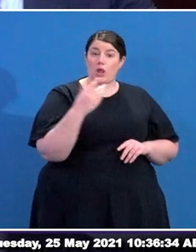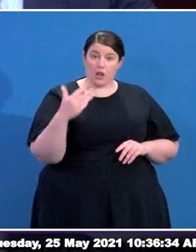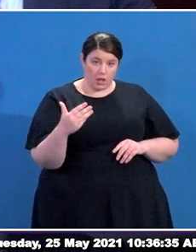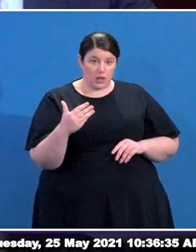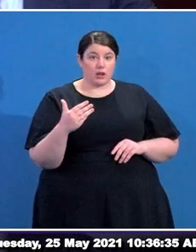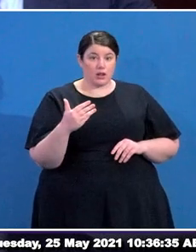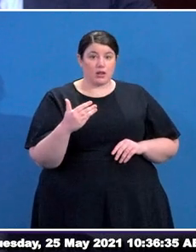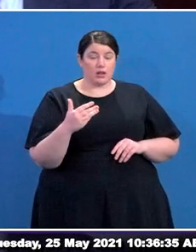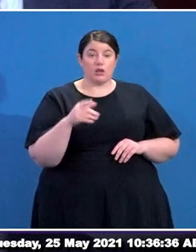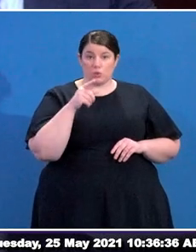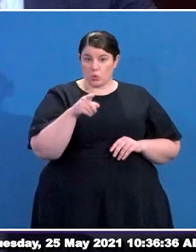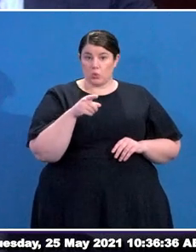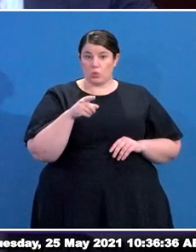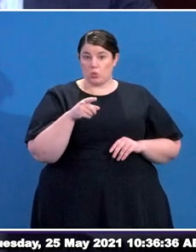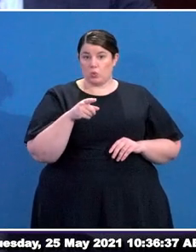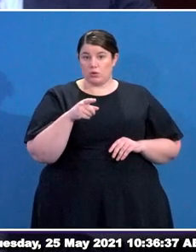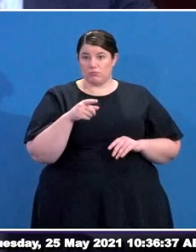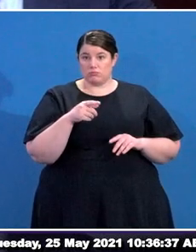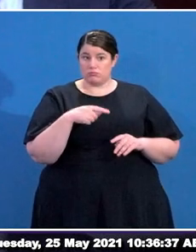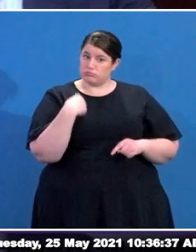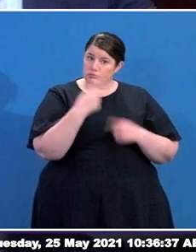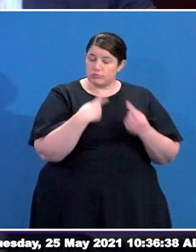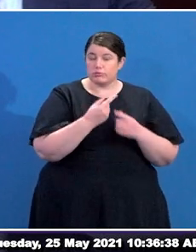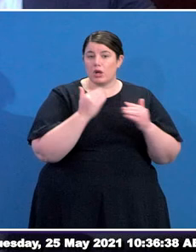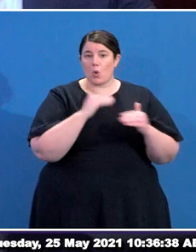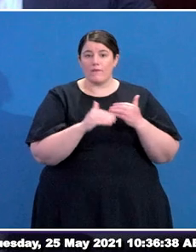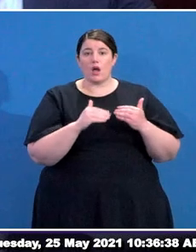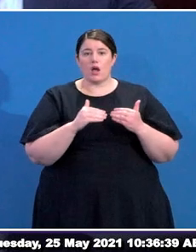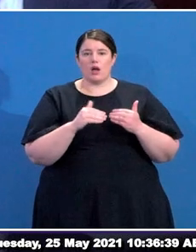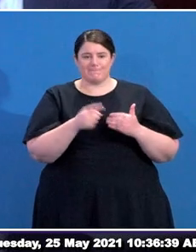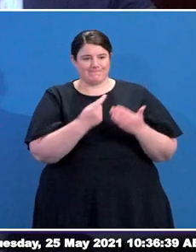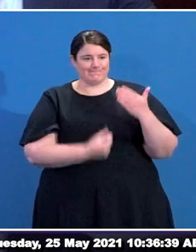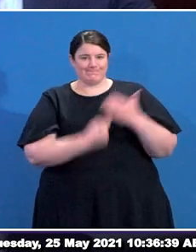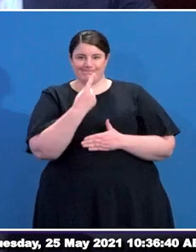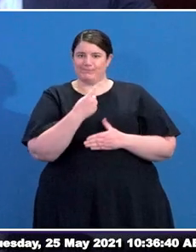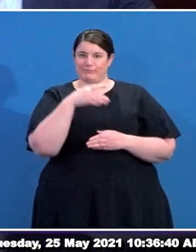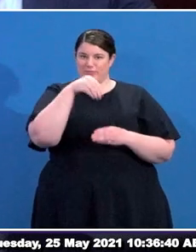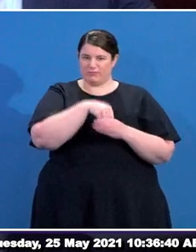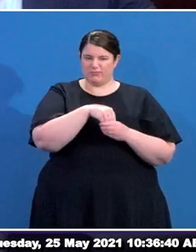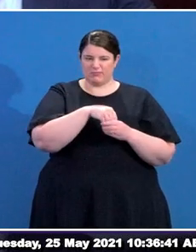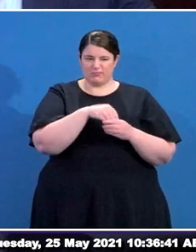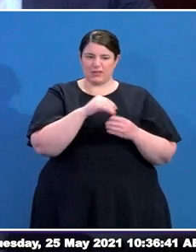You had been told about this incident involving SP2? Yes.